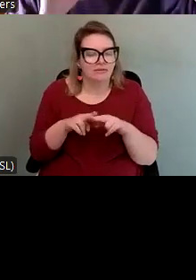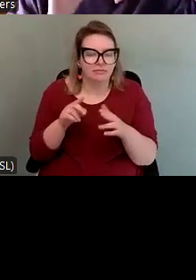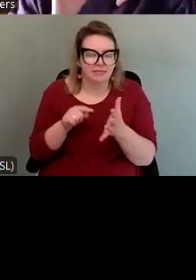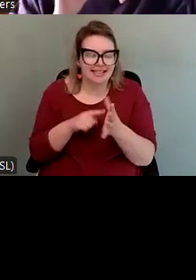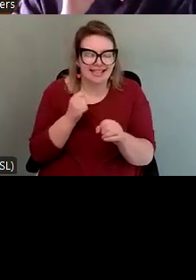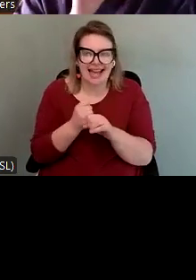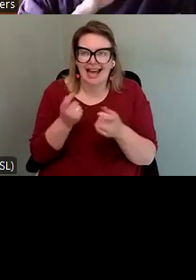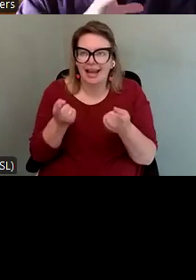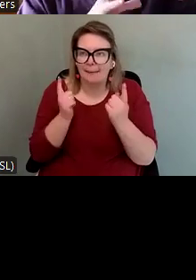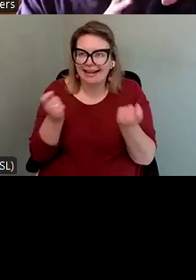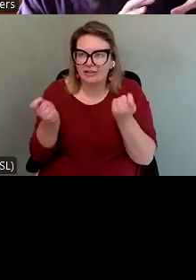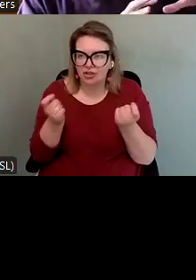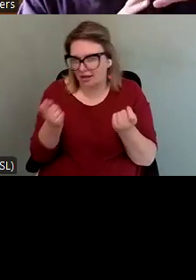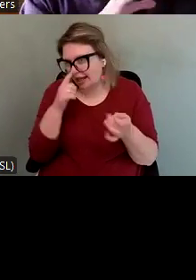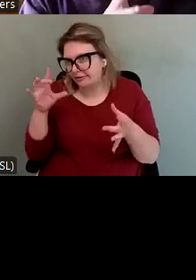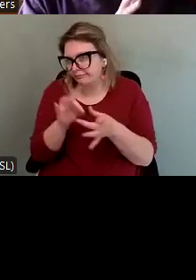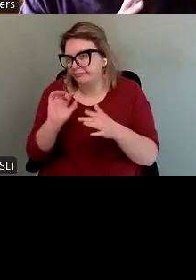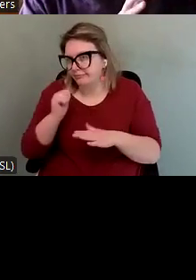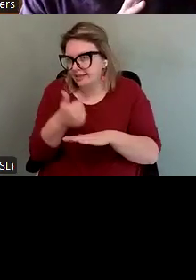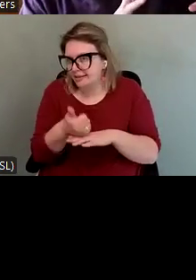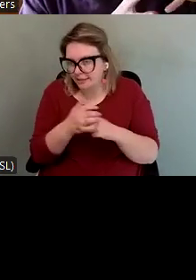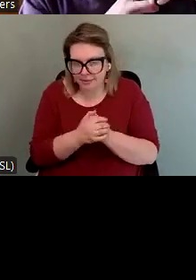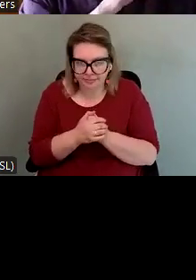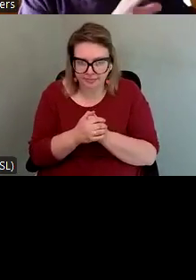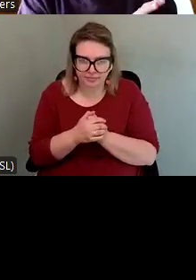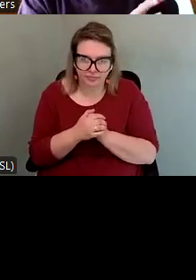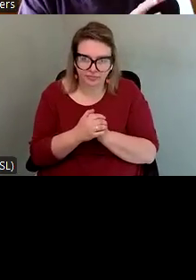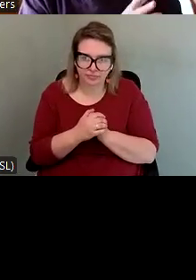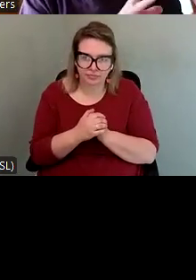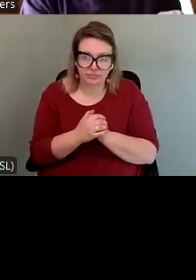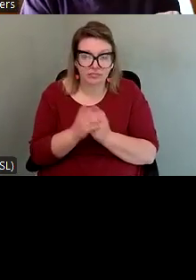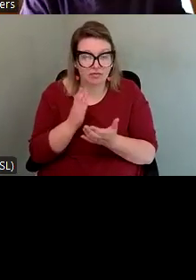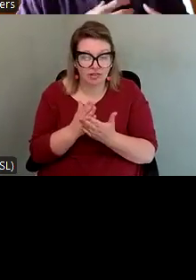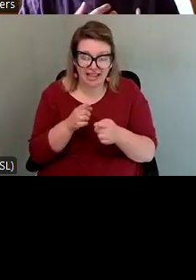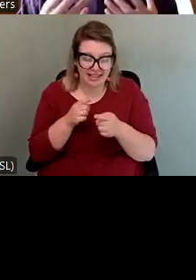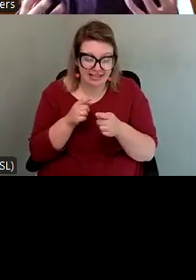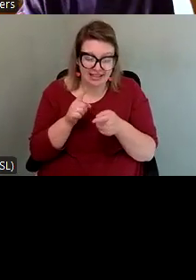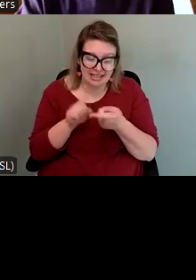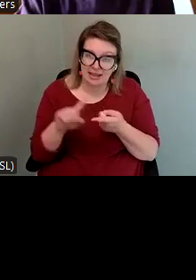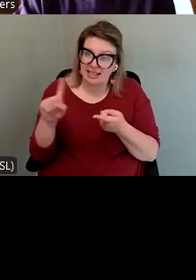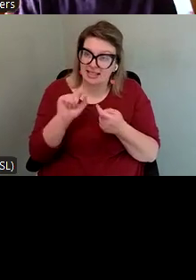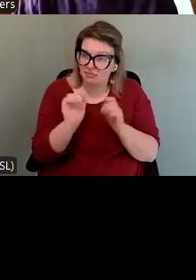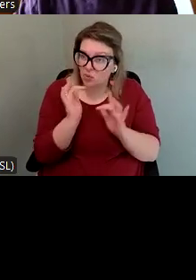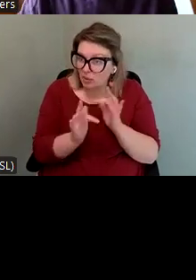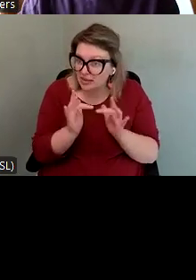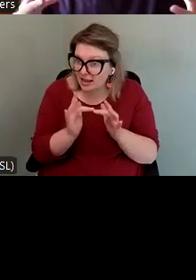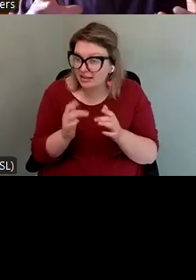Now, all of this is all dependent on what your website works like, what access you have as a user.